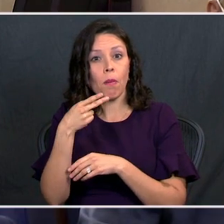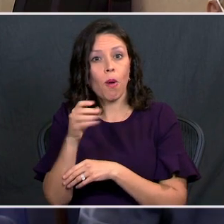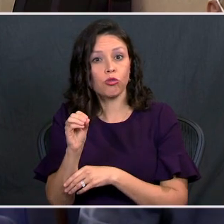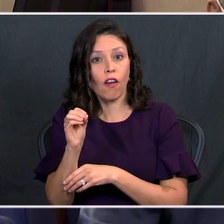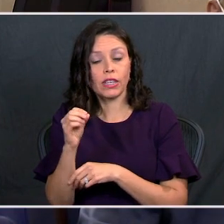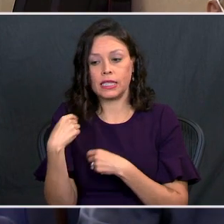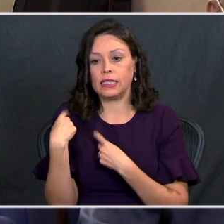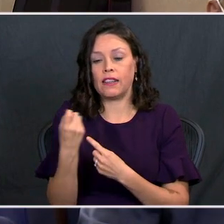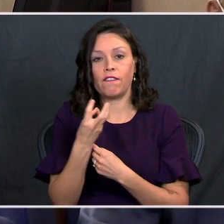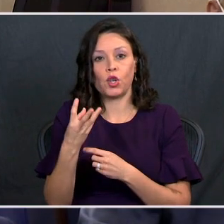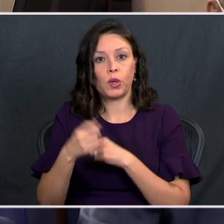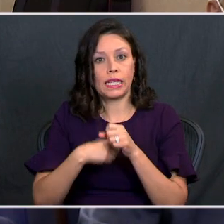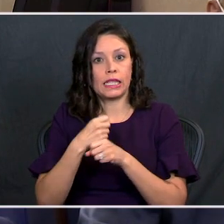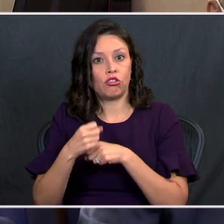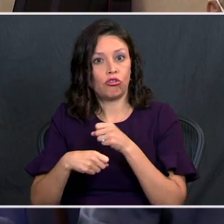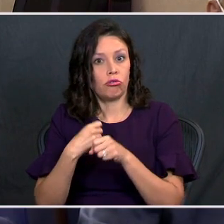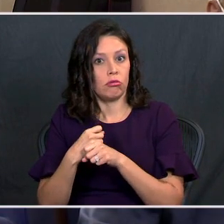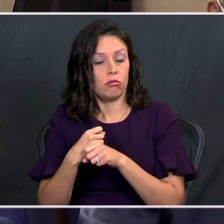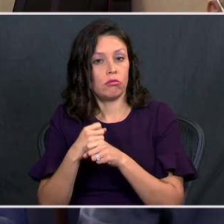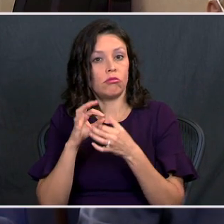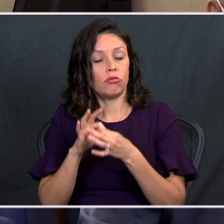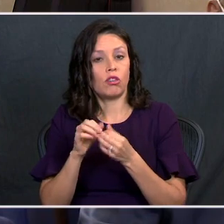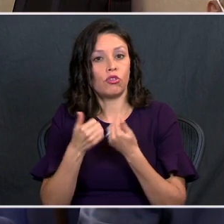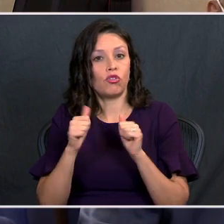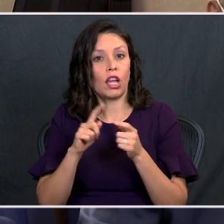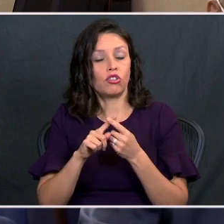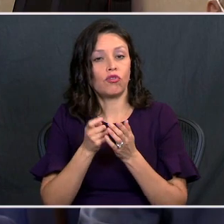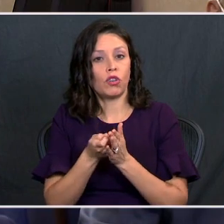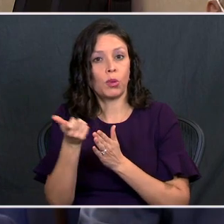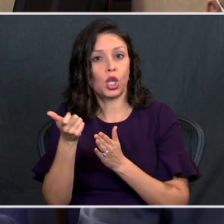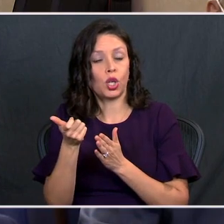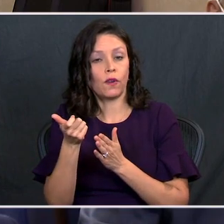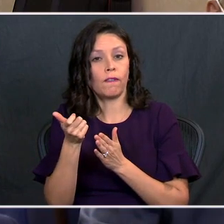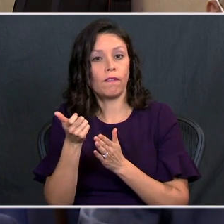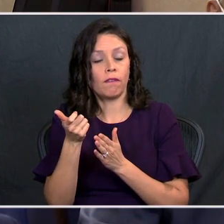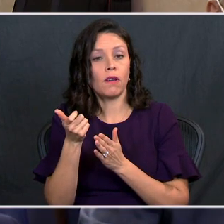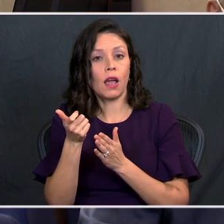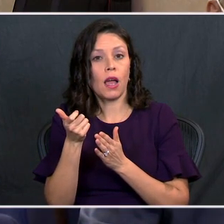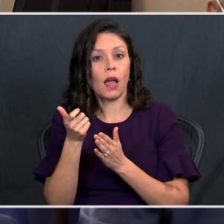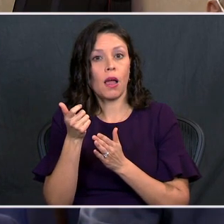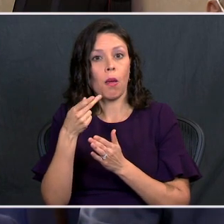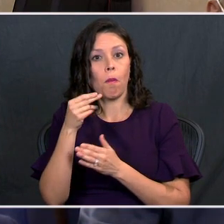over the last couple of years, to try and remove the Postmaster General?